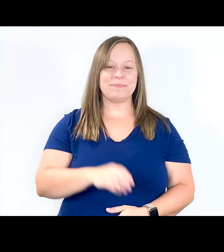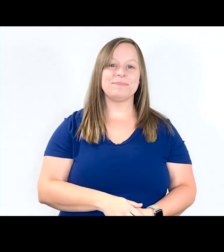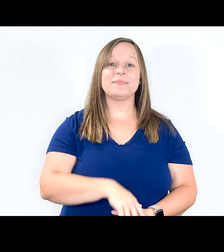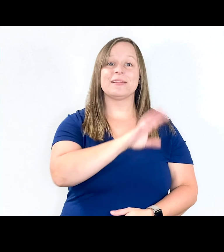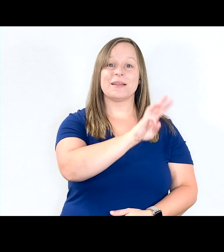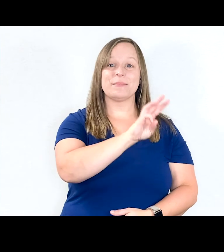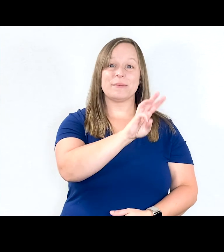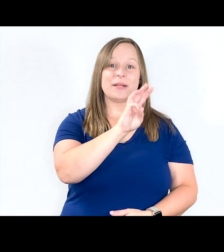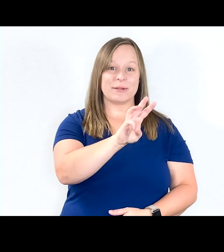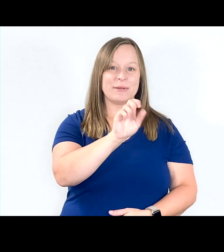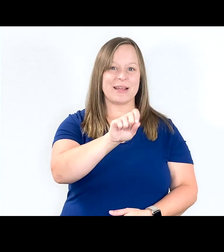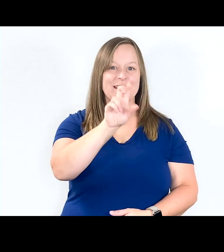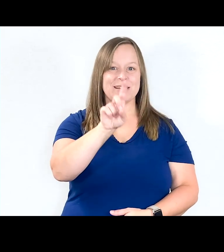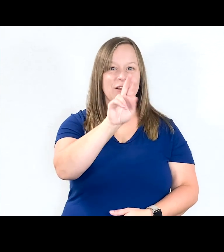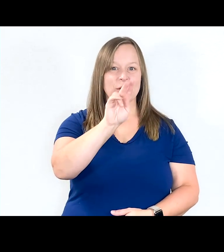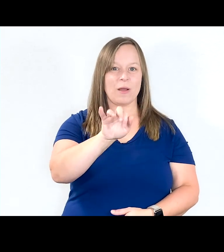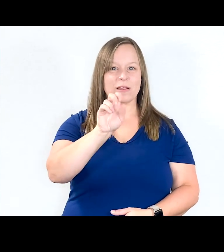please visit our website, www.drny.org,